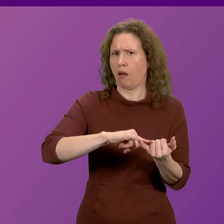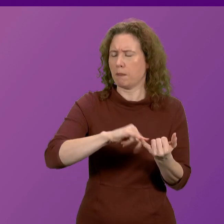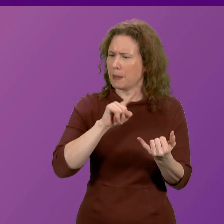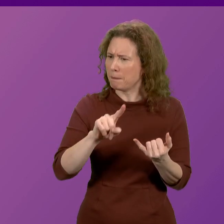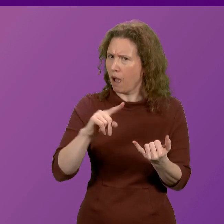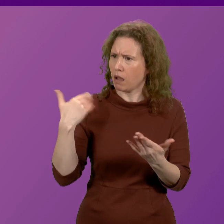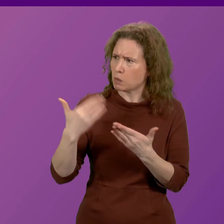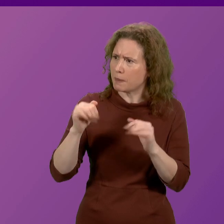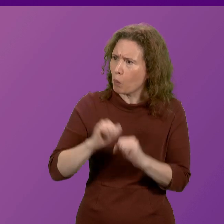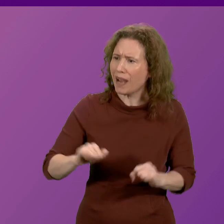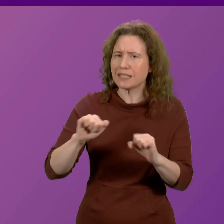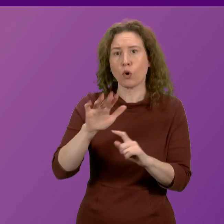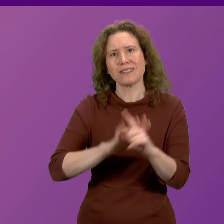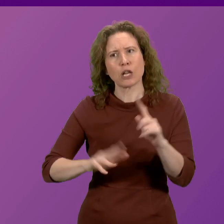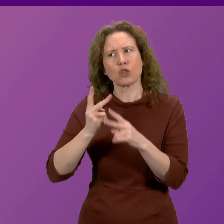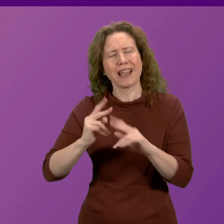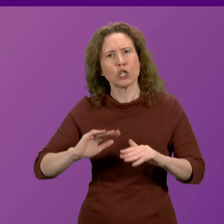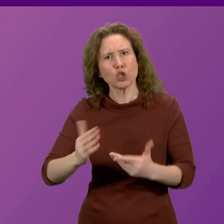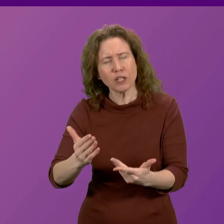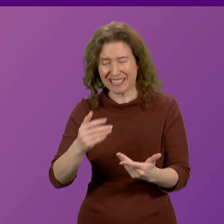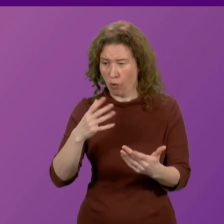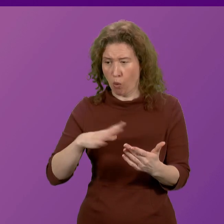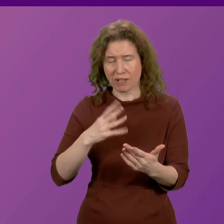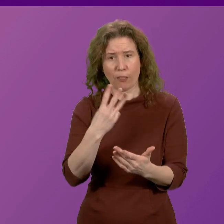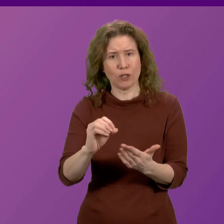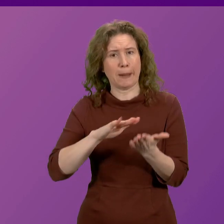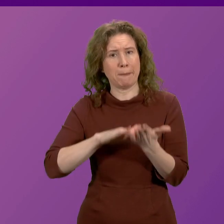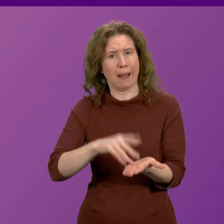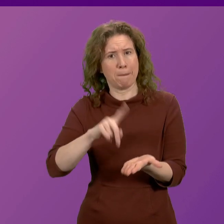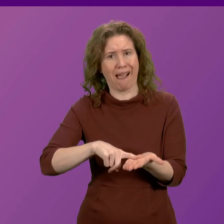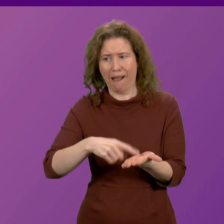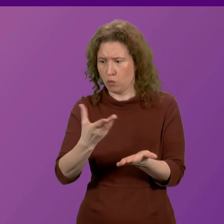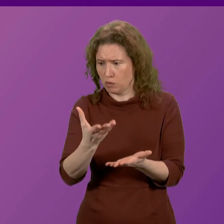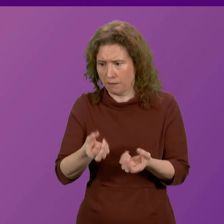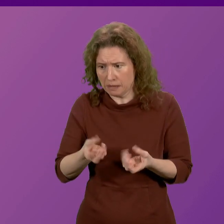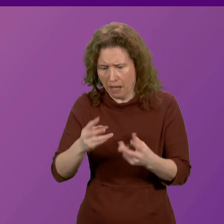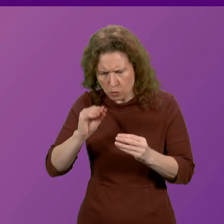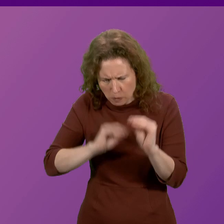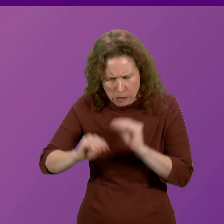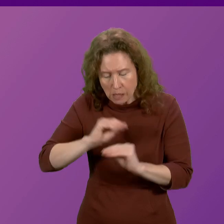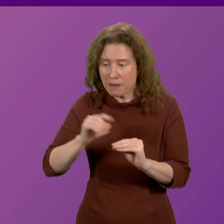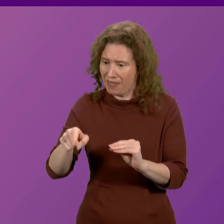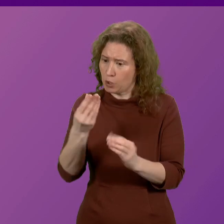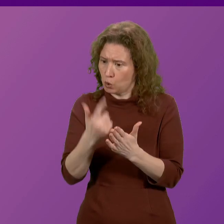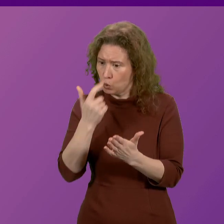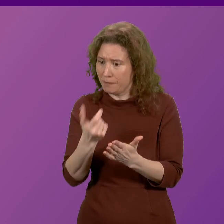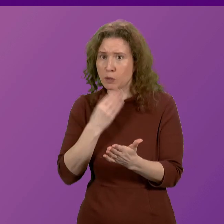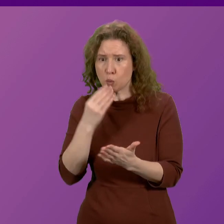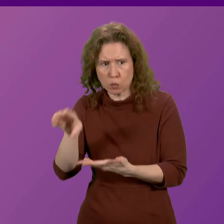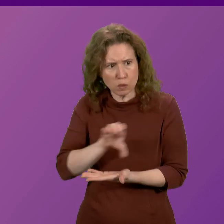waiting for the national care service, which has swallowed up £30 million that could have been spent to mitigate Labour’s national insurance hikes.